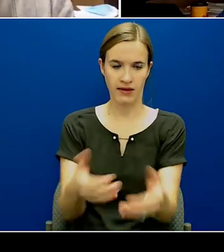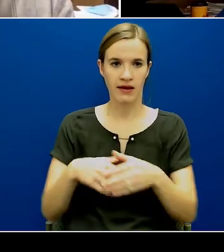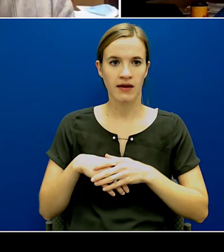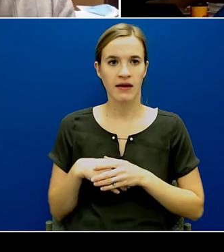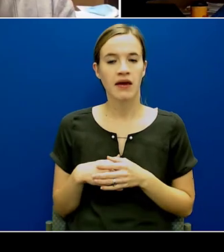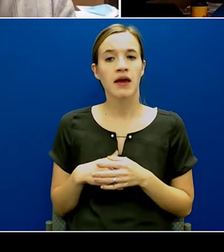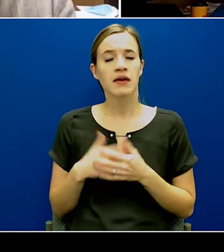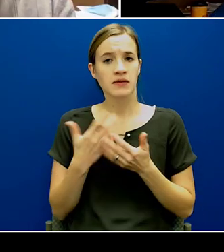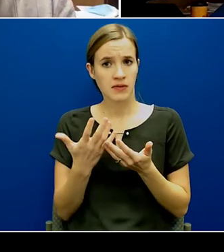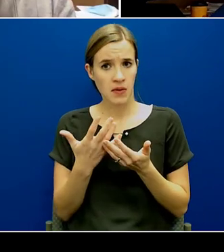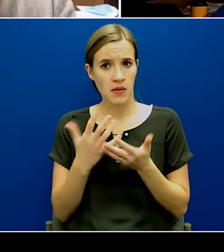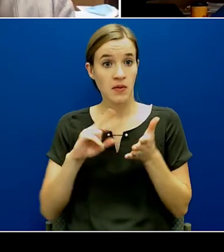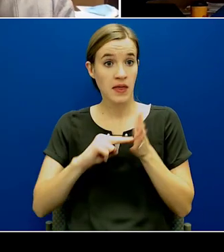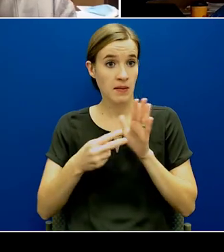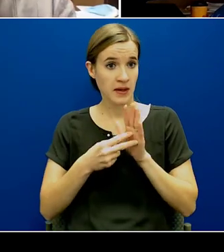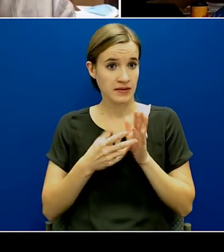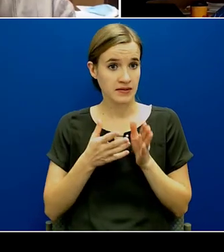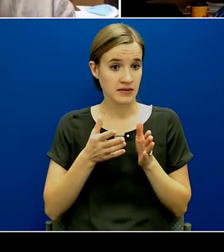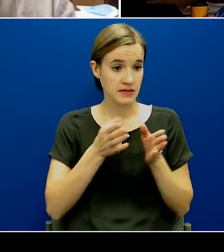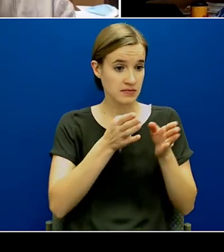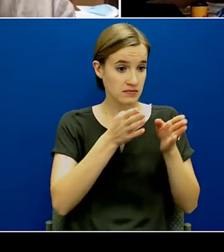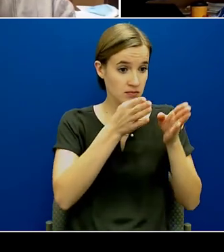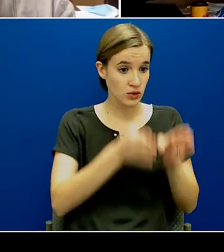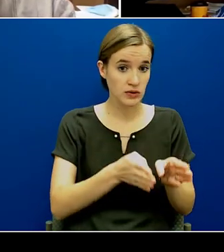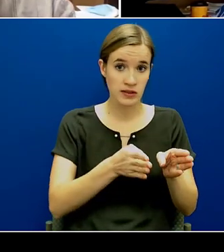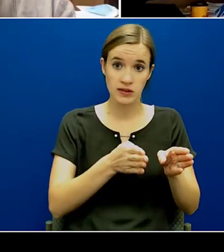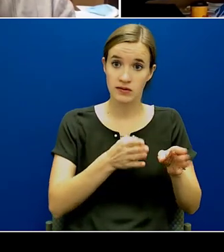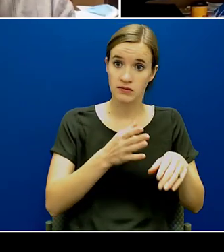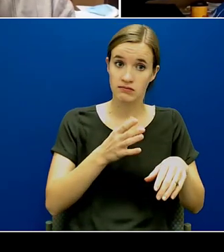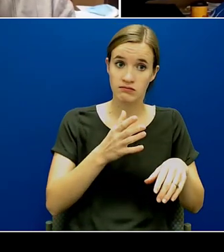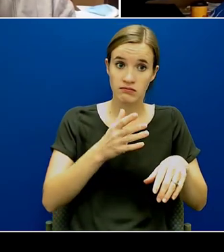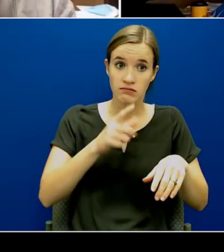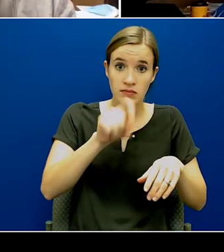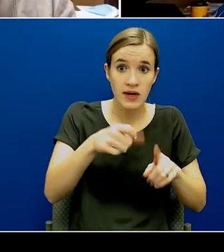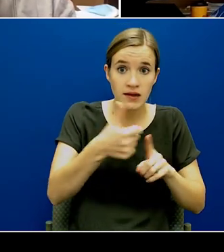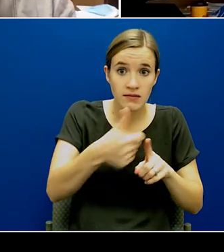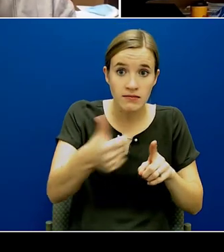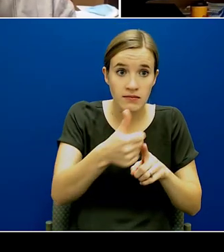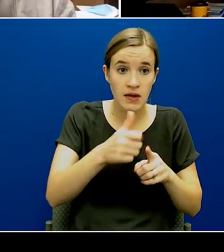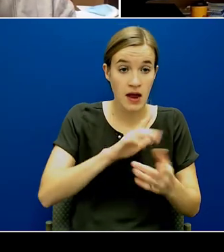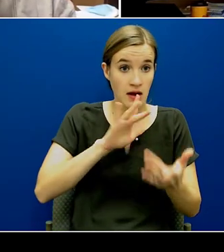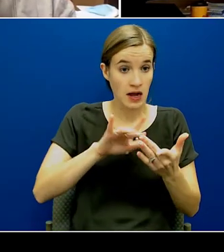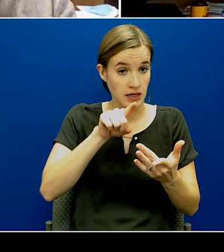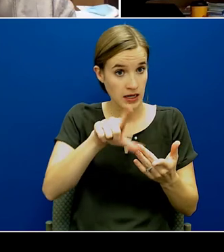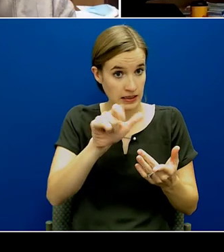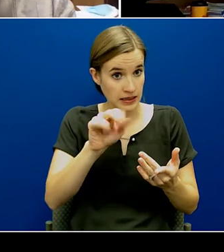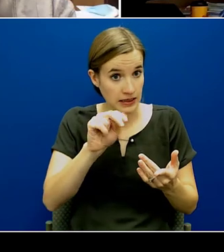Melva: Yes once they connect with us, and we determine that they are appropriate for our